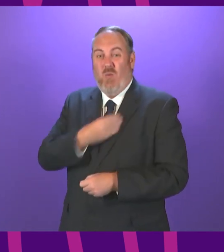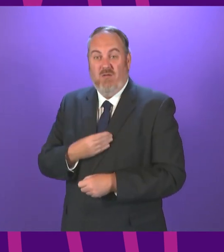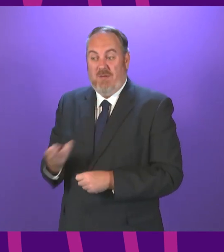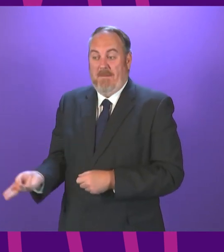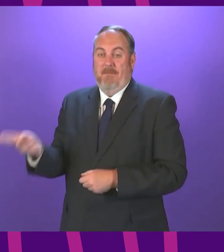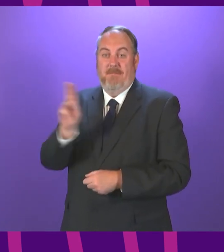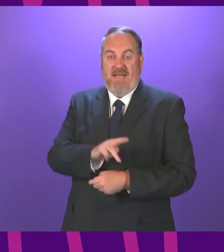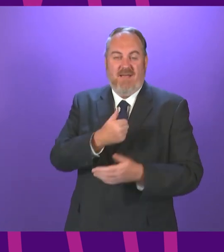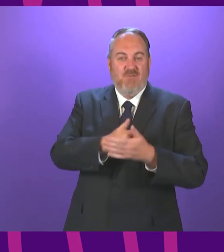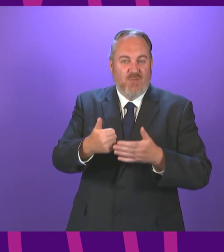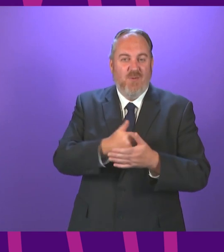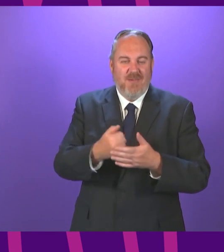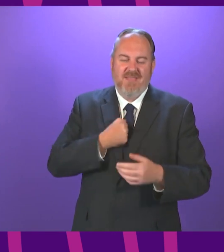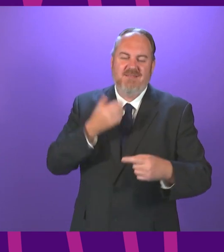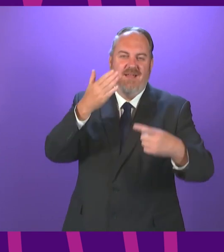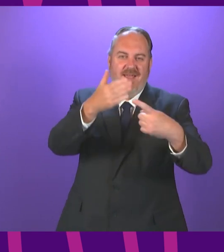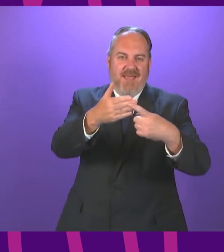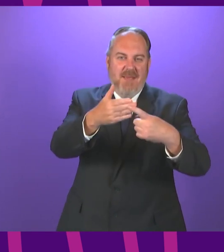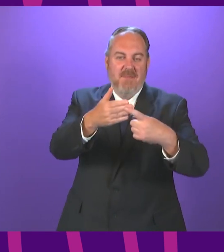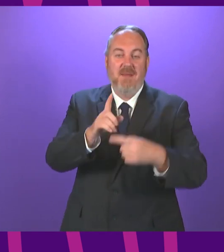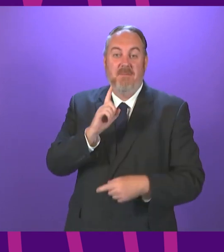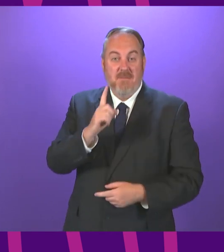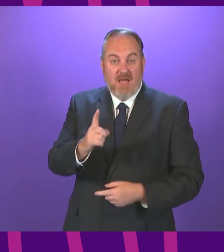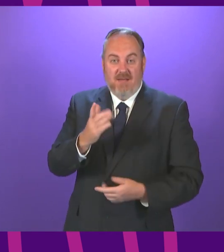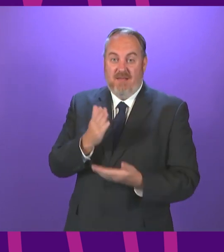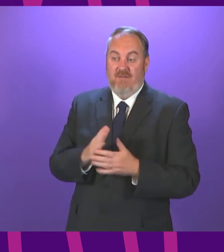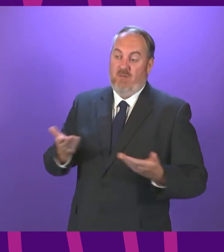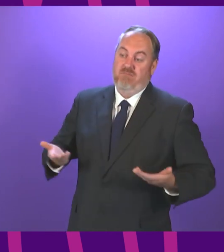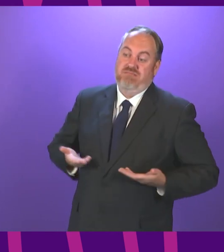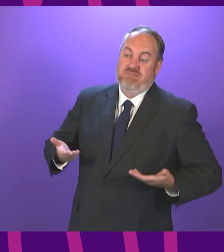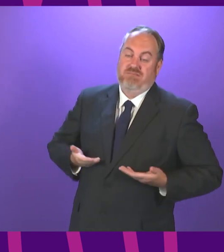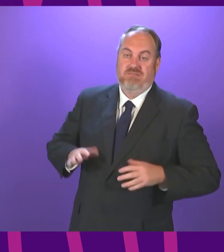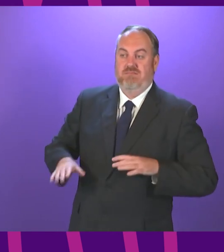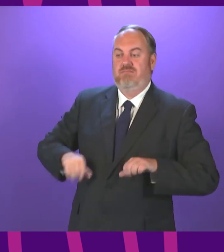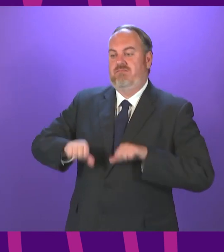to do so if we cease to be responsible, careful and cautious about it. I will provide